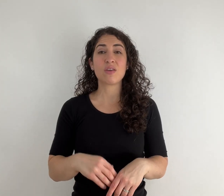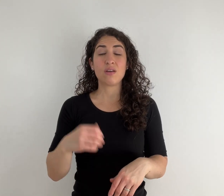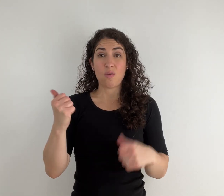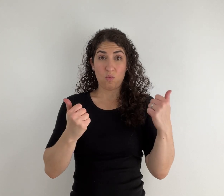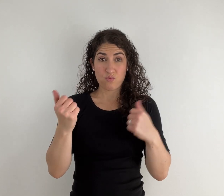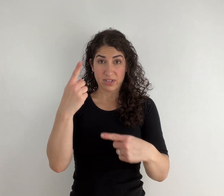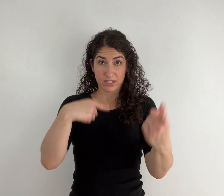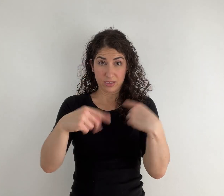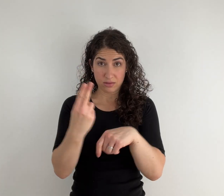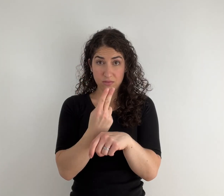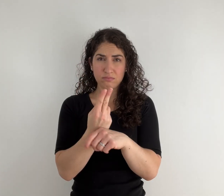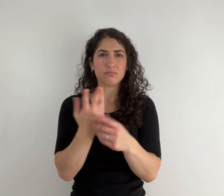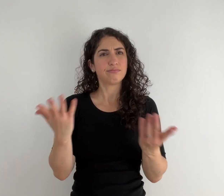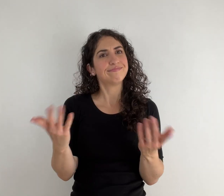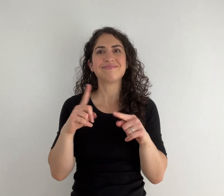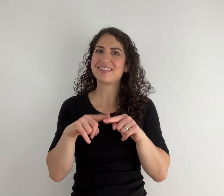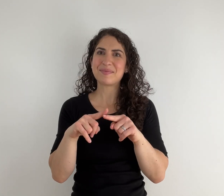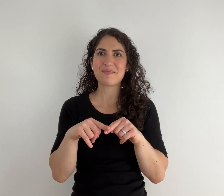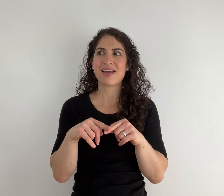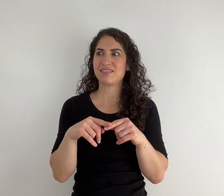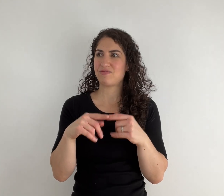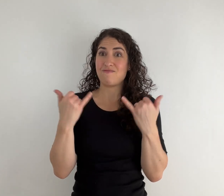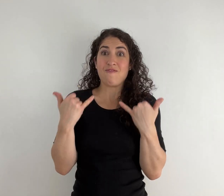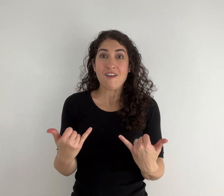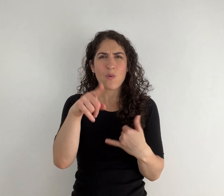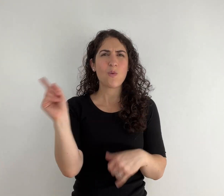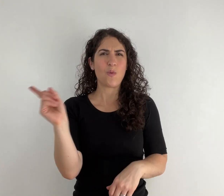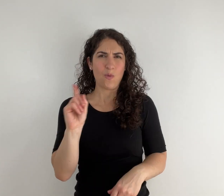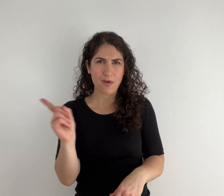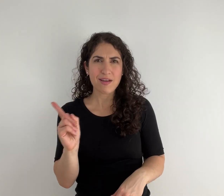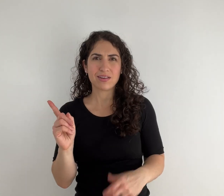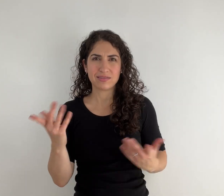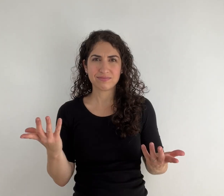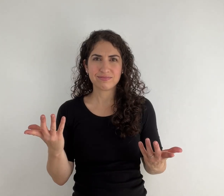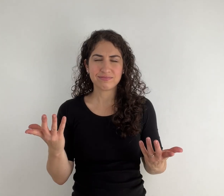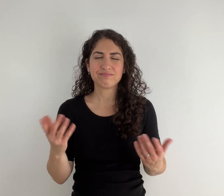And which sign you use, that depends on right now where you are.